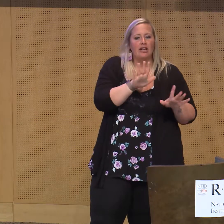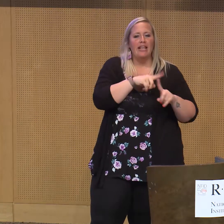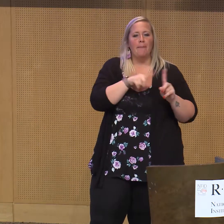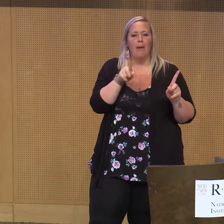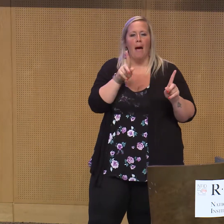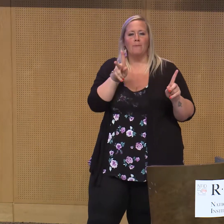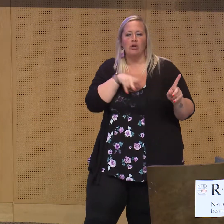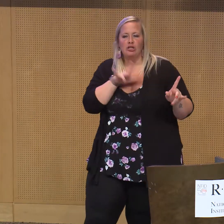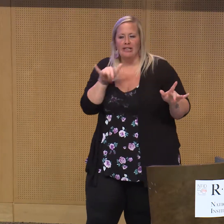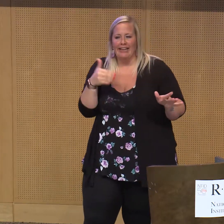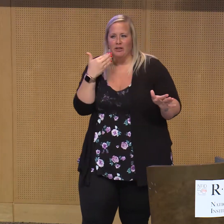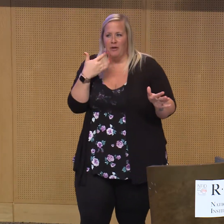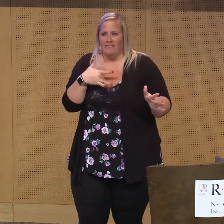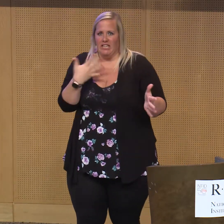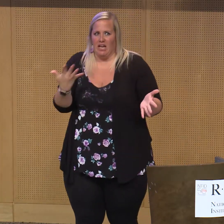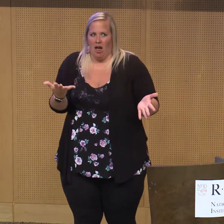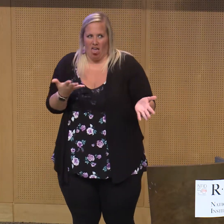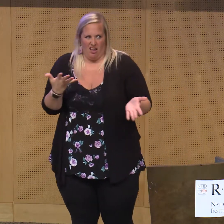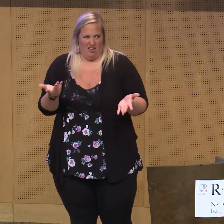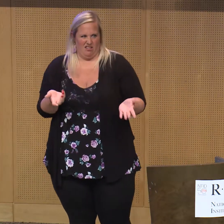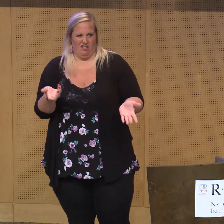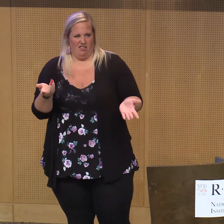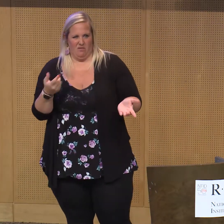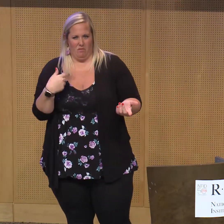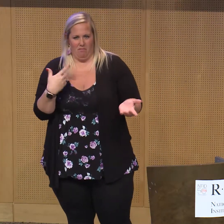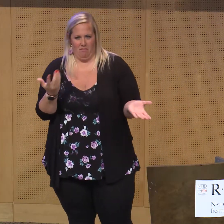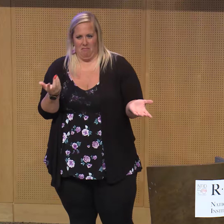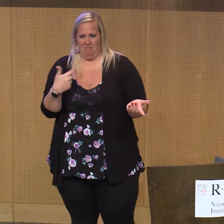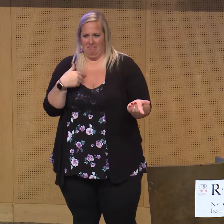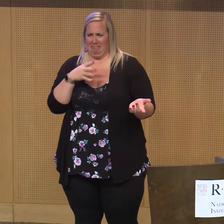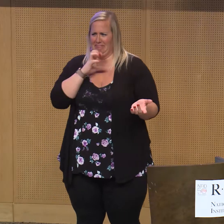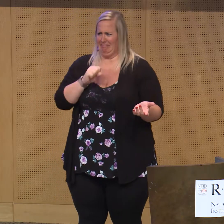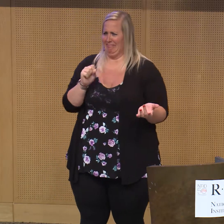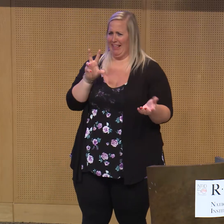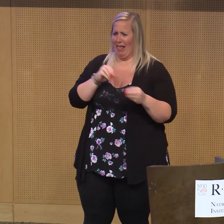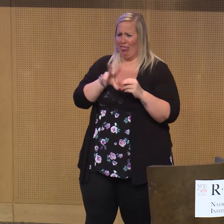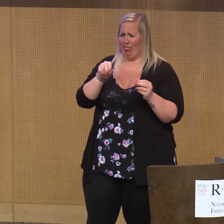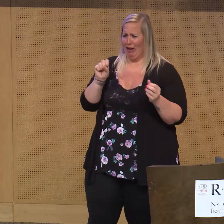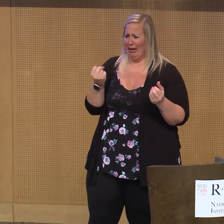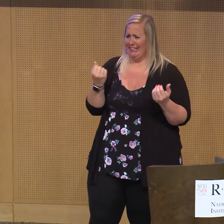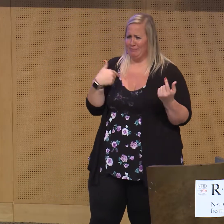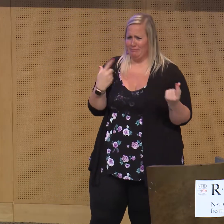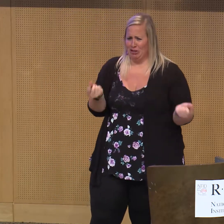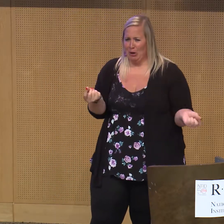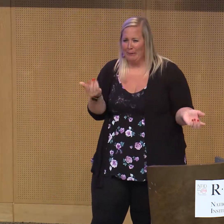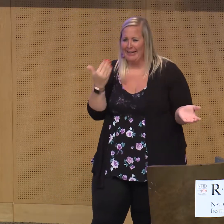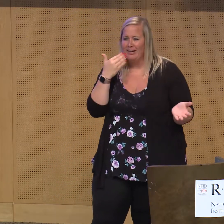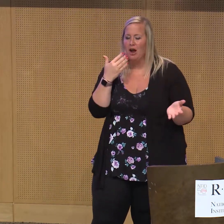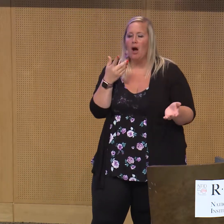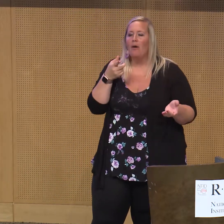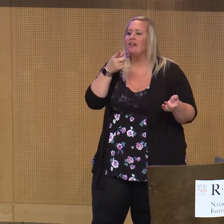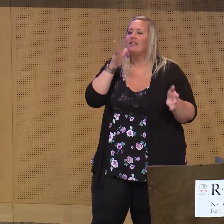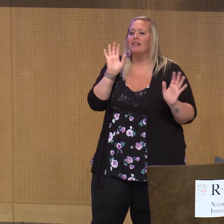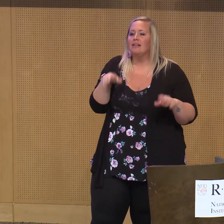not professionally but personally. Sometimes I feel like, "Oh, my gosh. I'm in my 30s. What am I doing?"